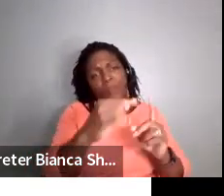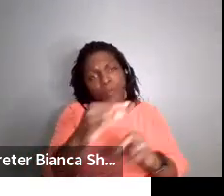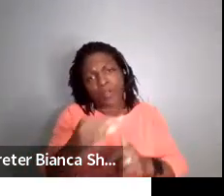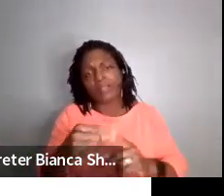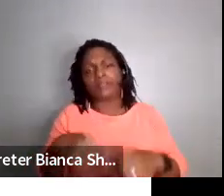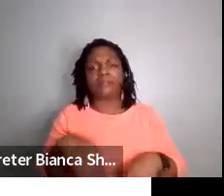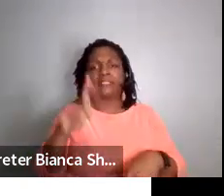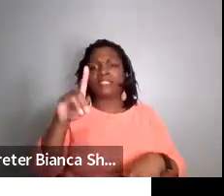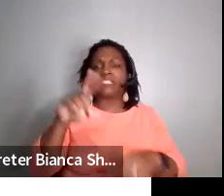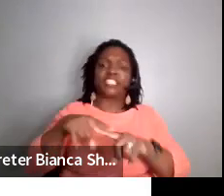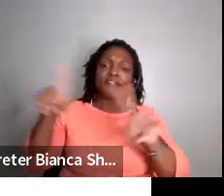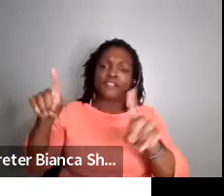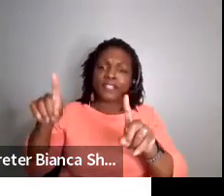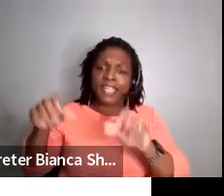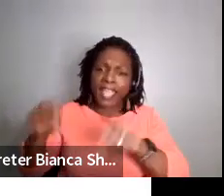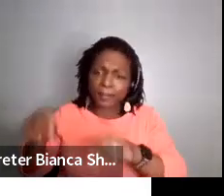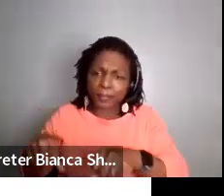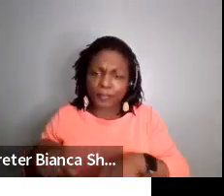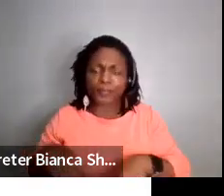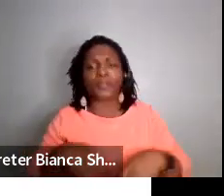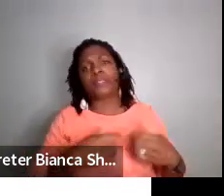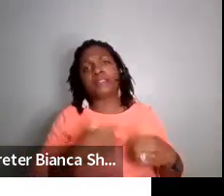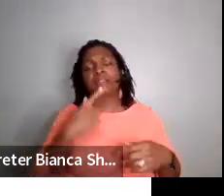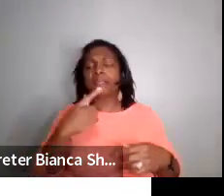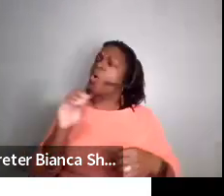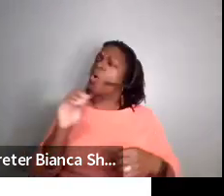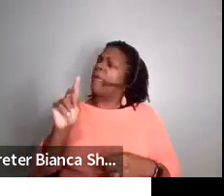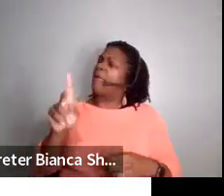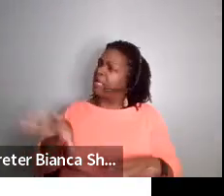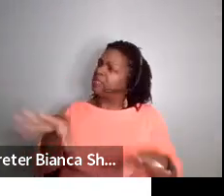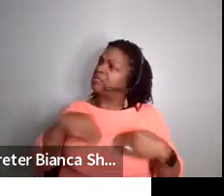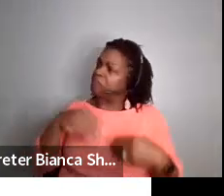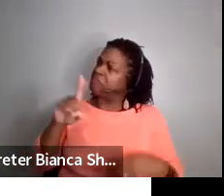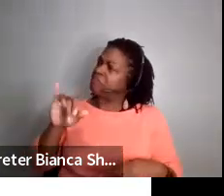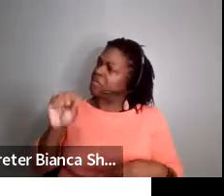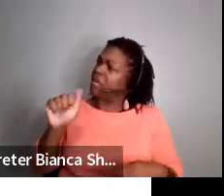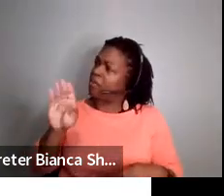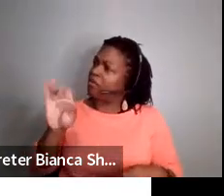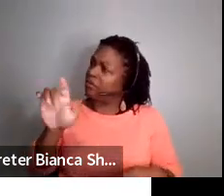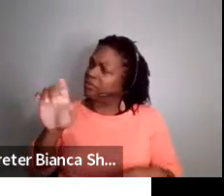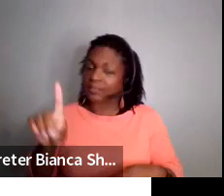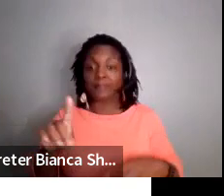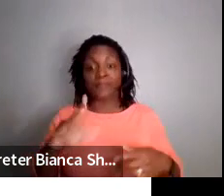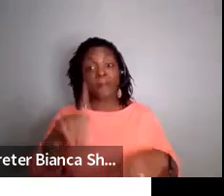Somebody say It's okay to call someone disabled from my point of view.